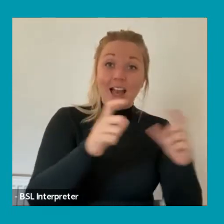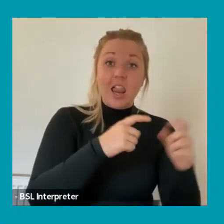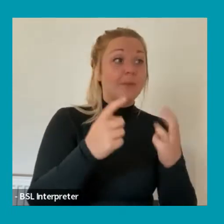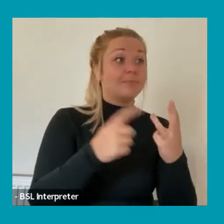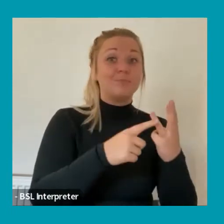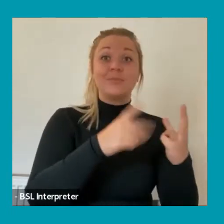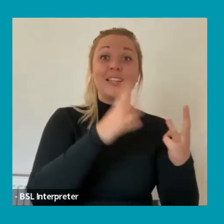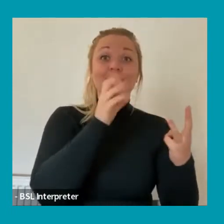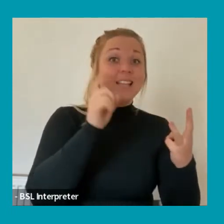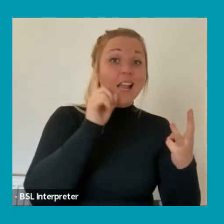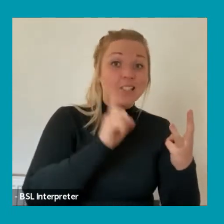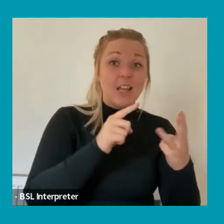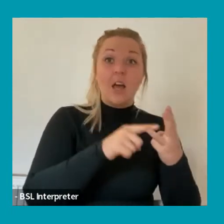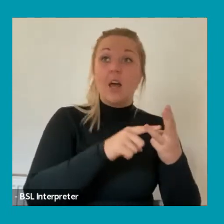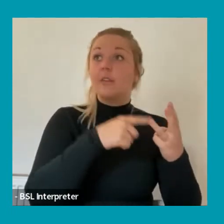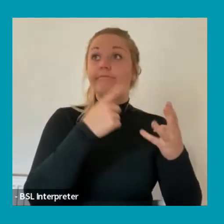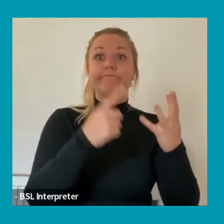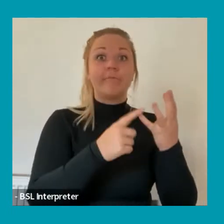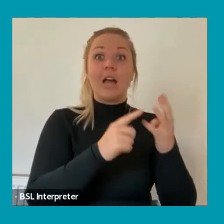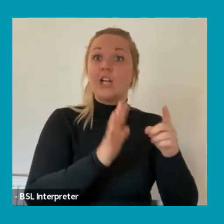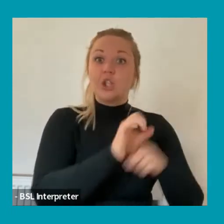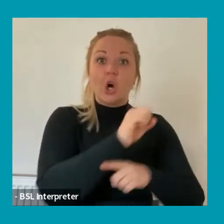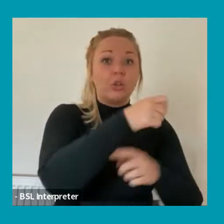and a culture, all of those different things